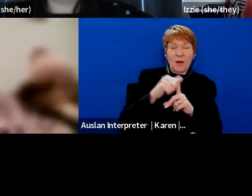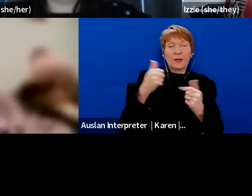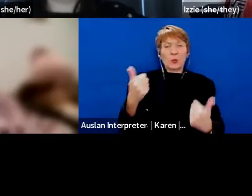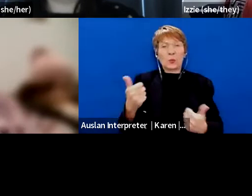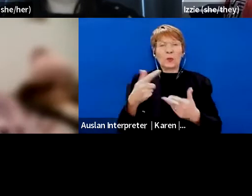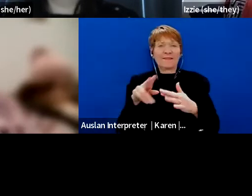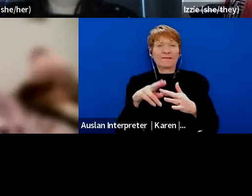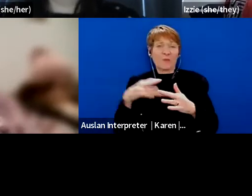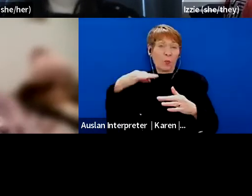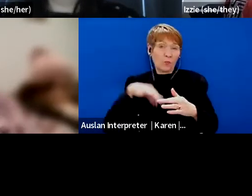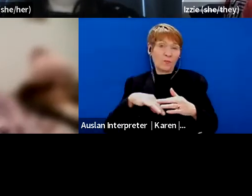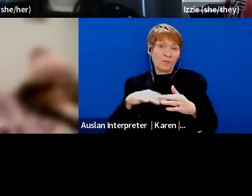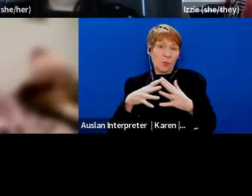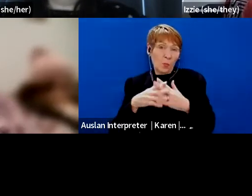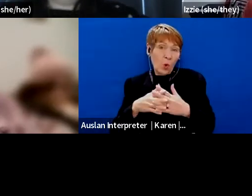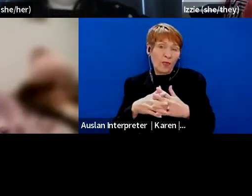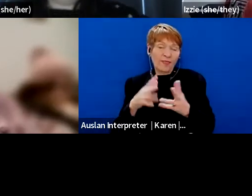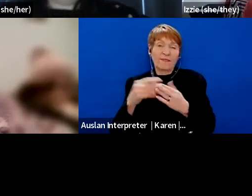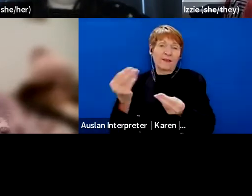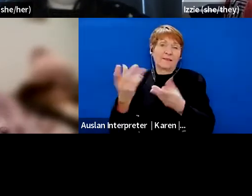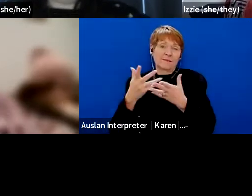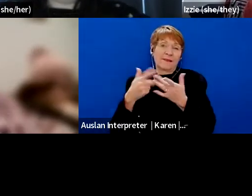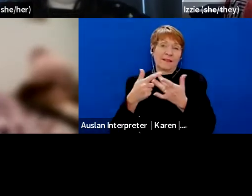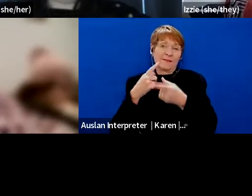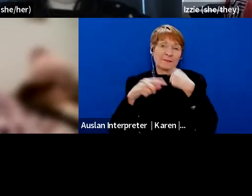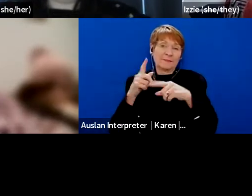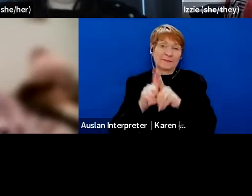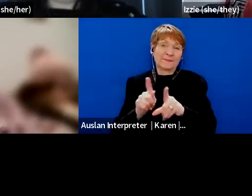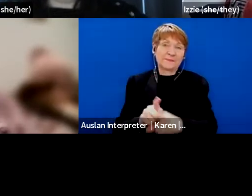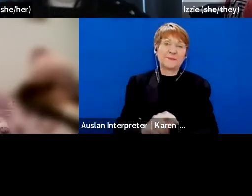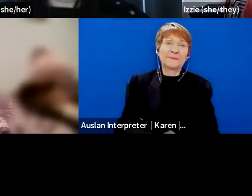be would have been very beneficial.